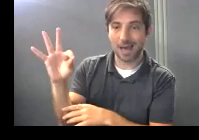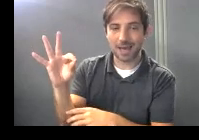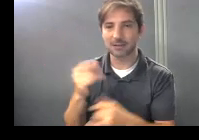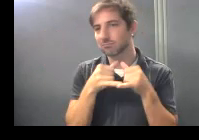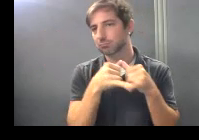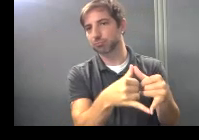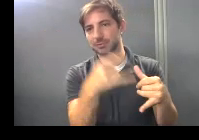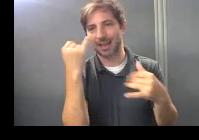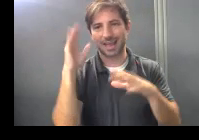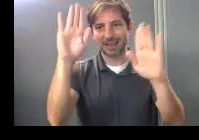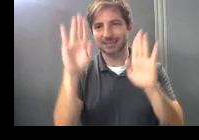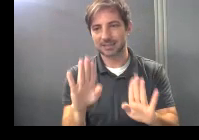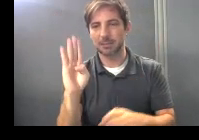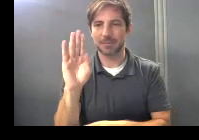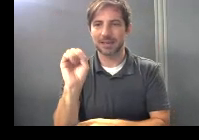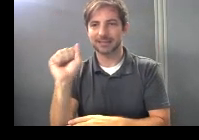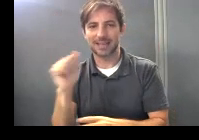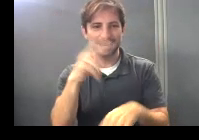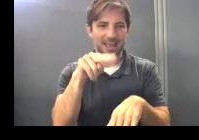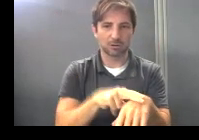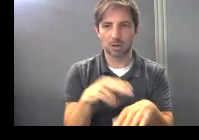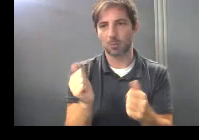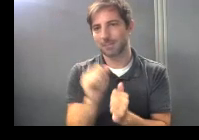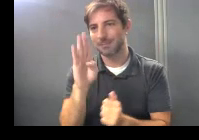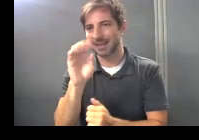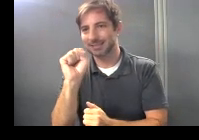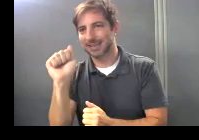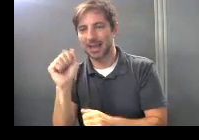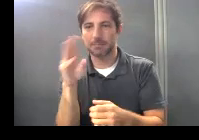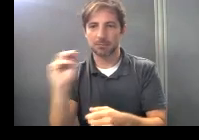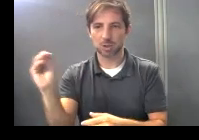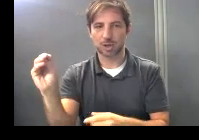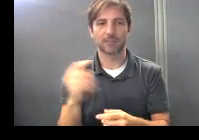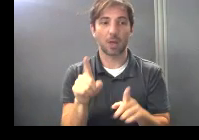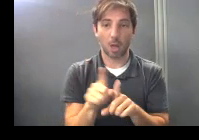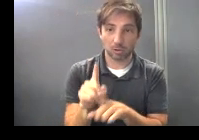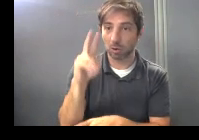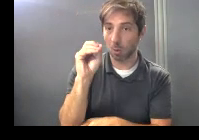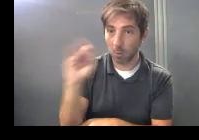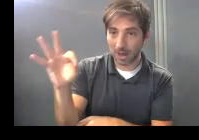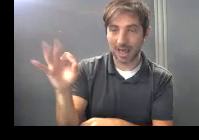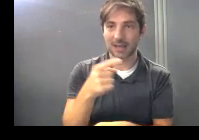MORE HER WORK WITH BSA MISSOURI. ALSO IN 2009 SHE WAS SELECTED TO REPRESENT